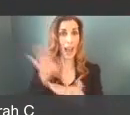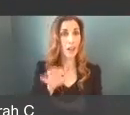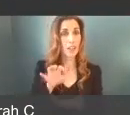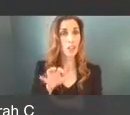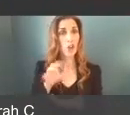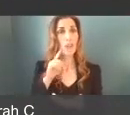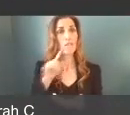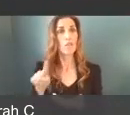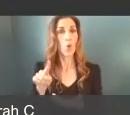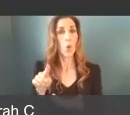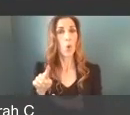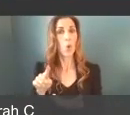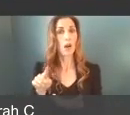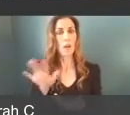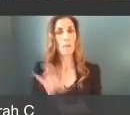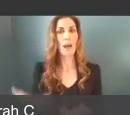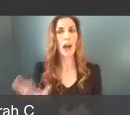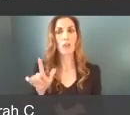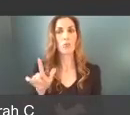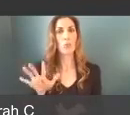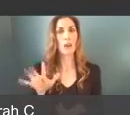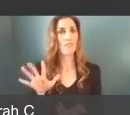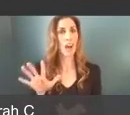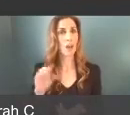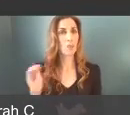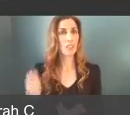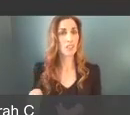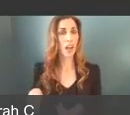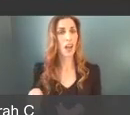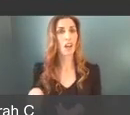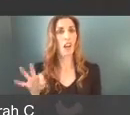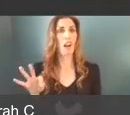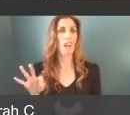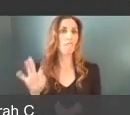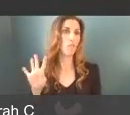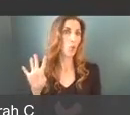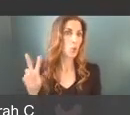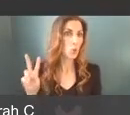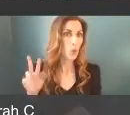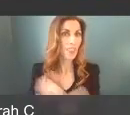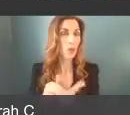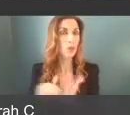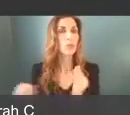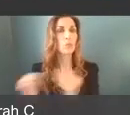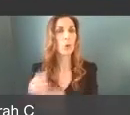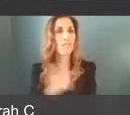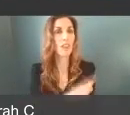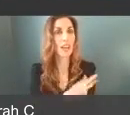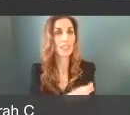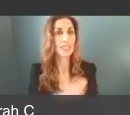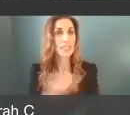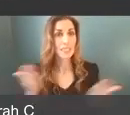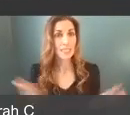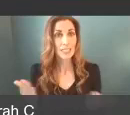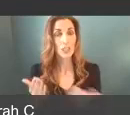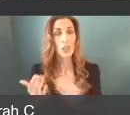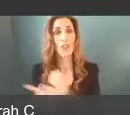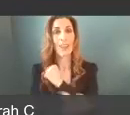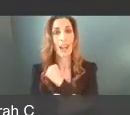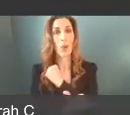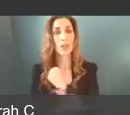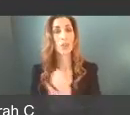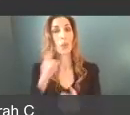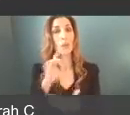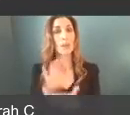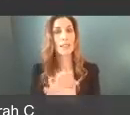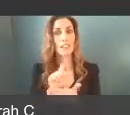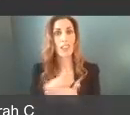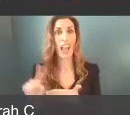about 25% of 42,000 vaccines here to the County, we believe every week, at least for several weeks,